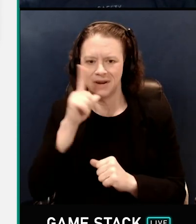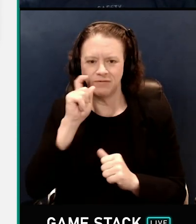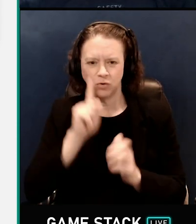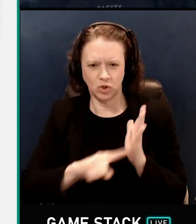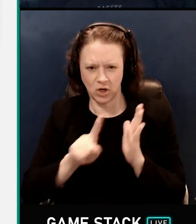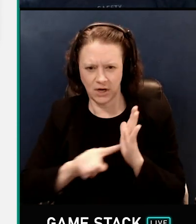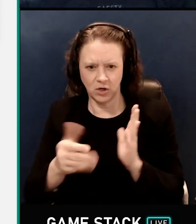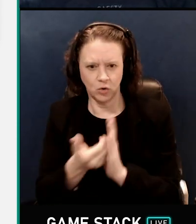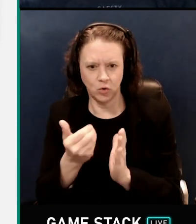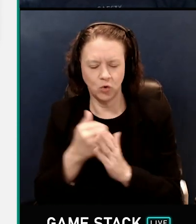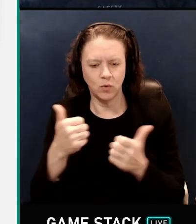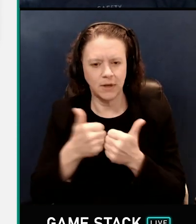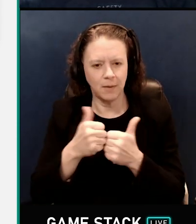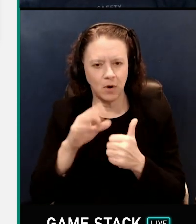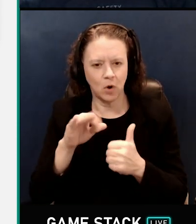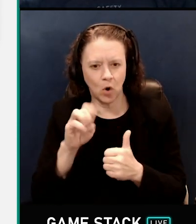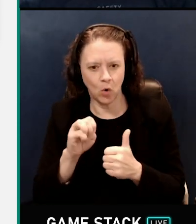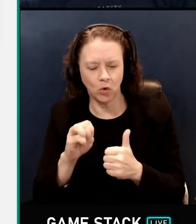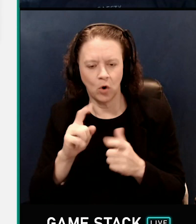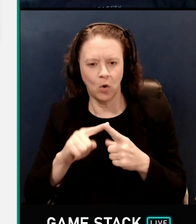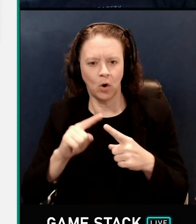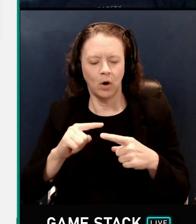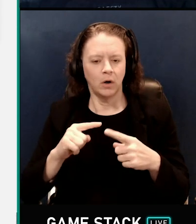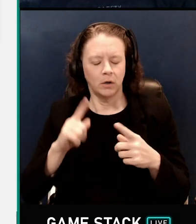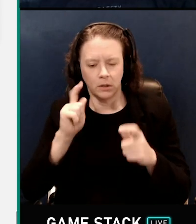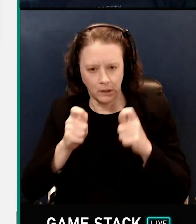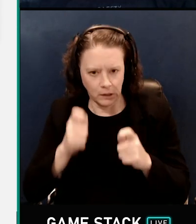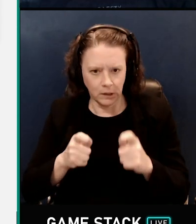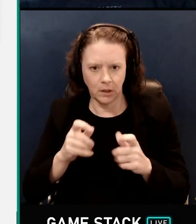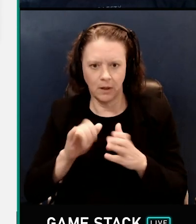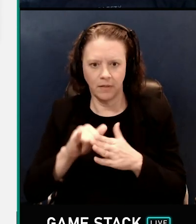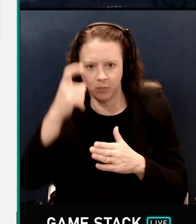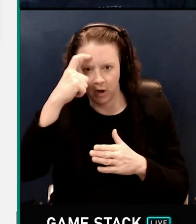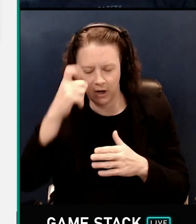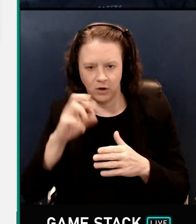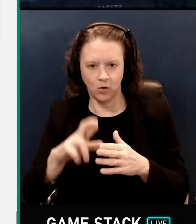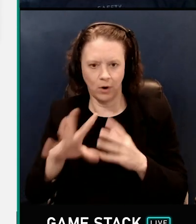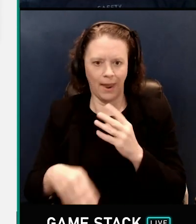in new game code to iterate on the brain or to add a new feature or fix a small bug.